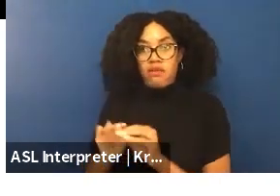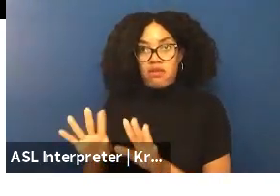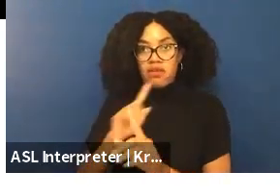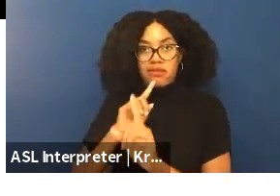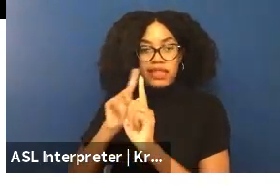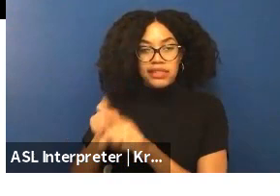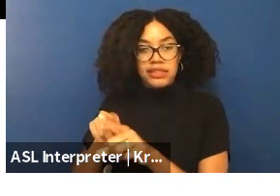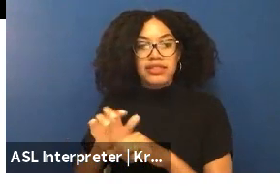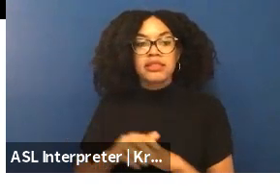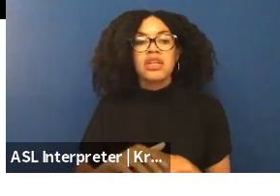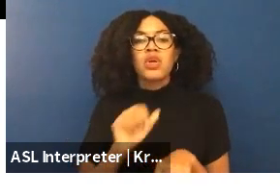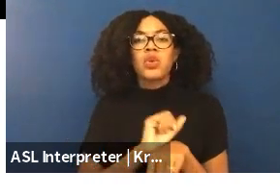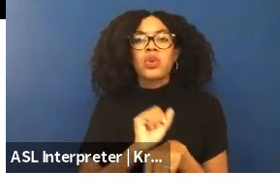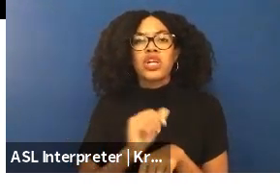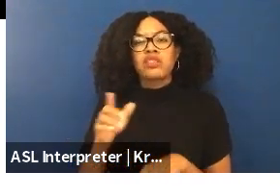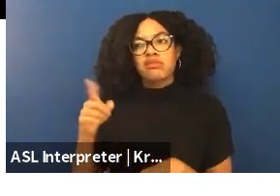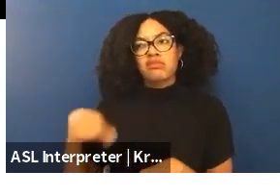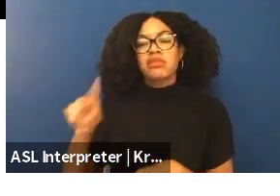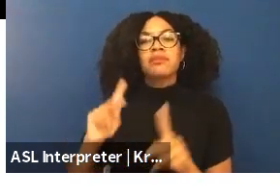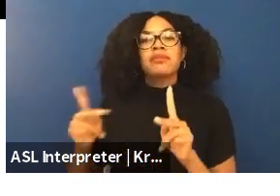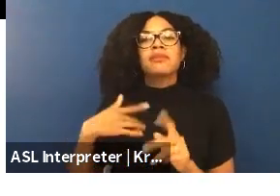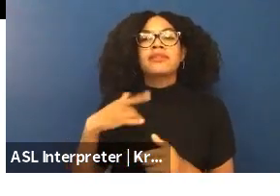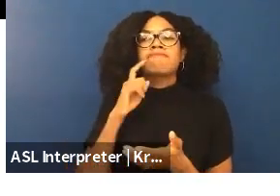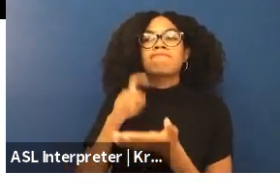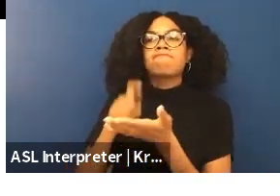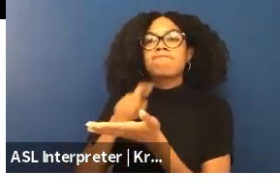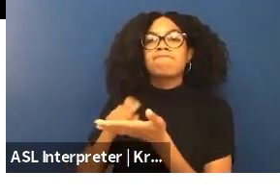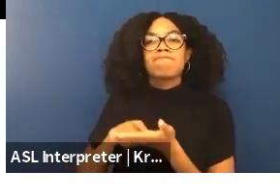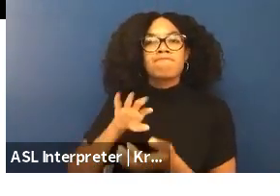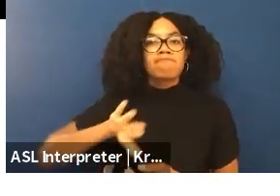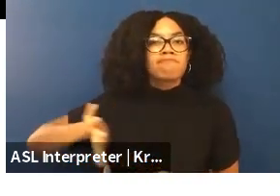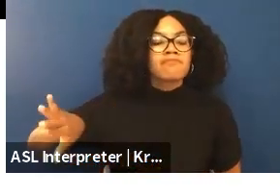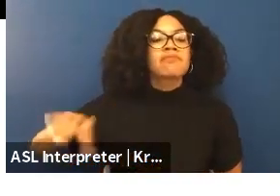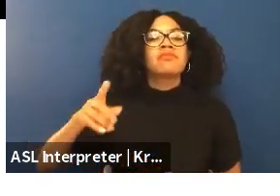more center stage as institutions have grappled with transitioning to fully online teaching and